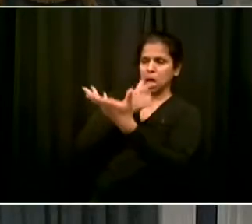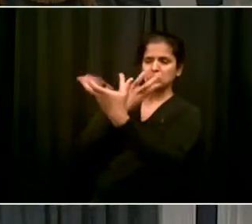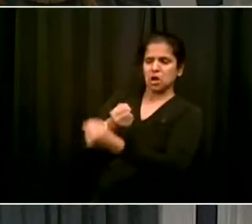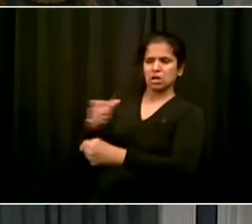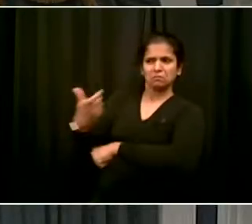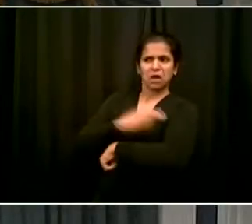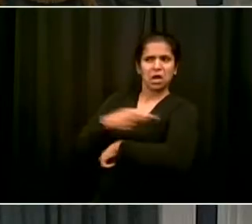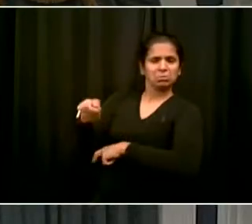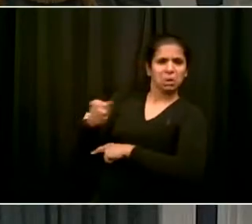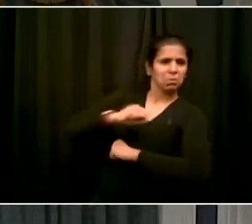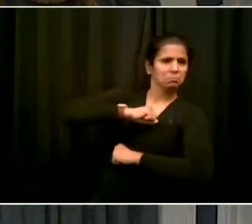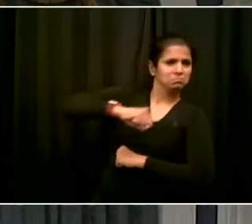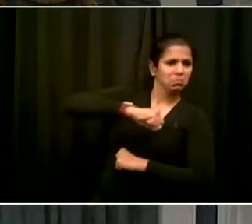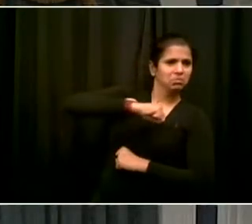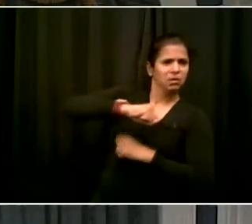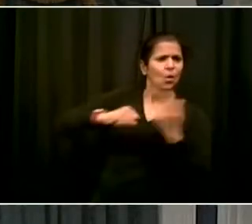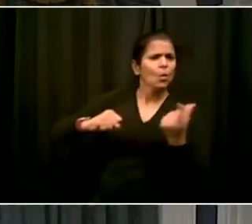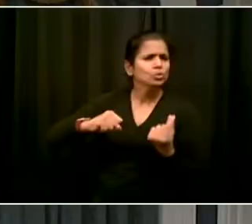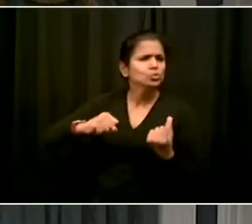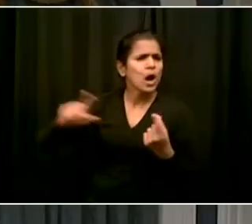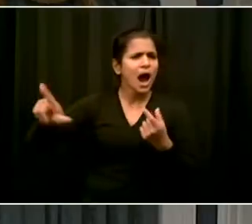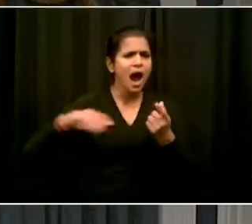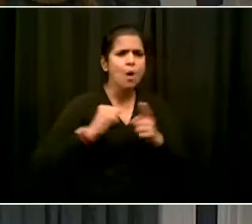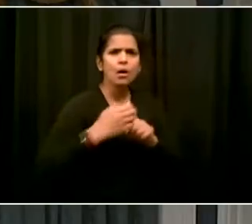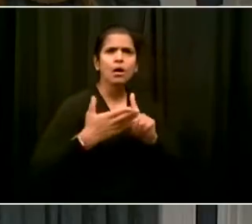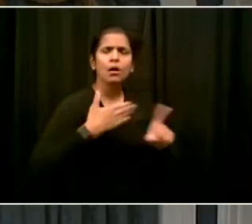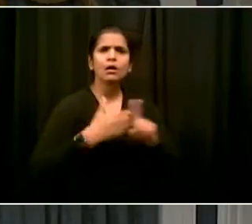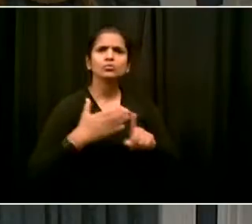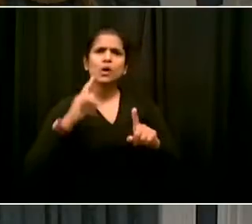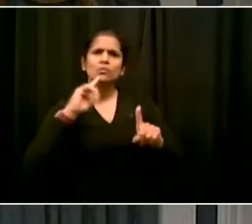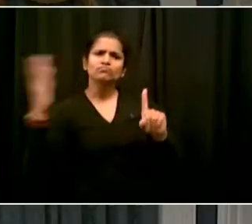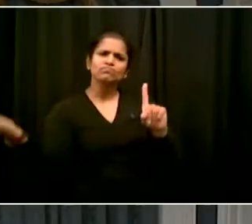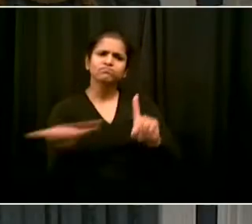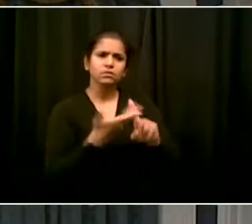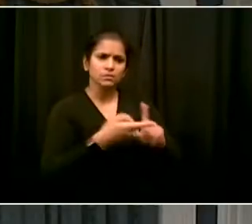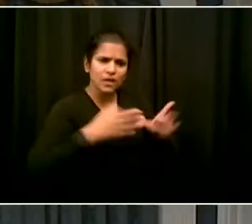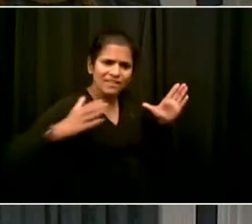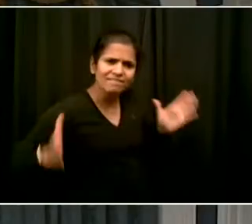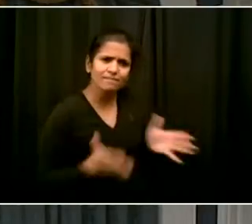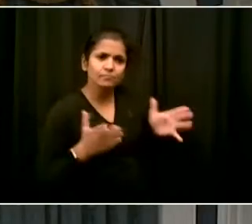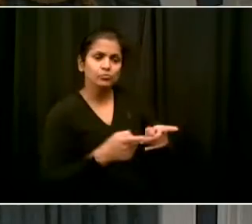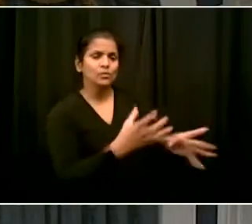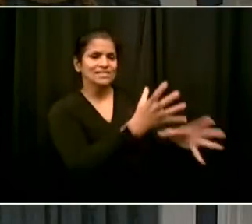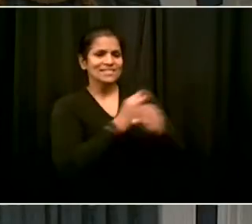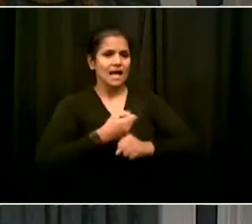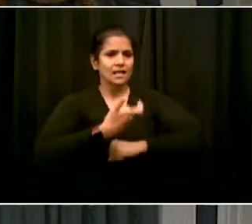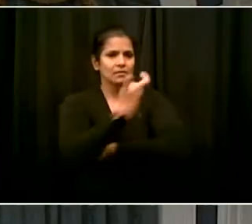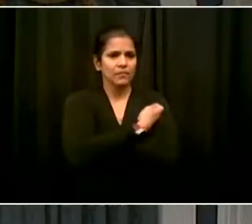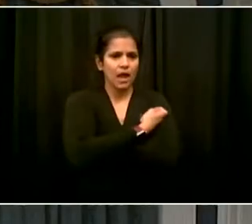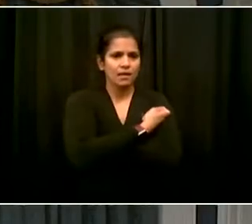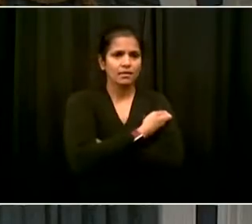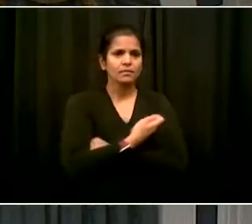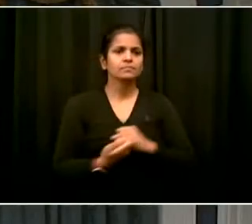HIT REALLY BAD BY THE PANDEMIC. I THINK THERE IS STILL SOME SORT